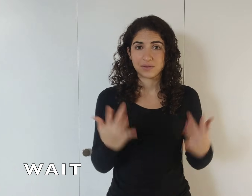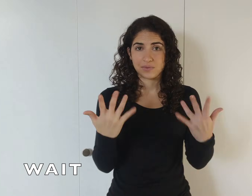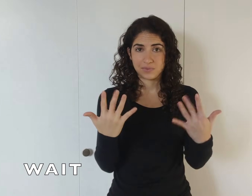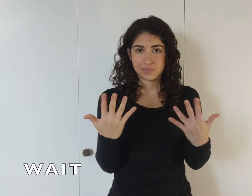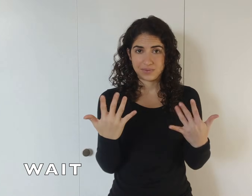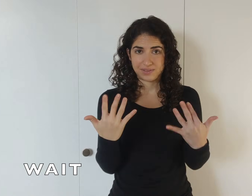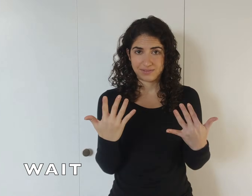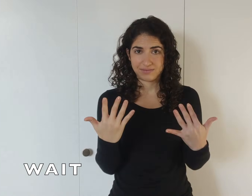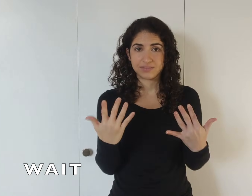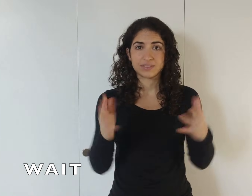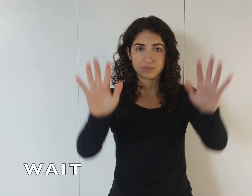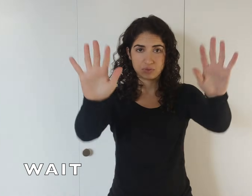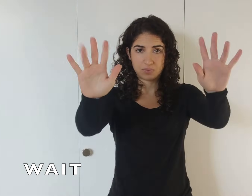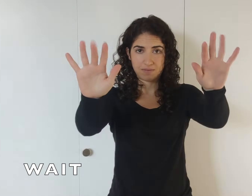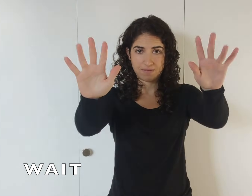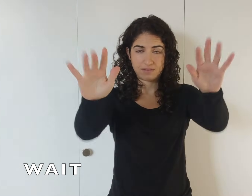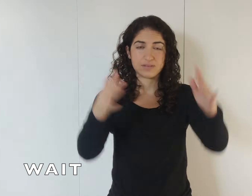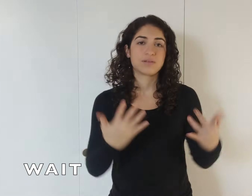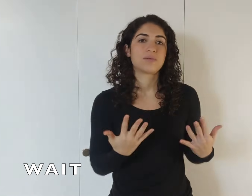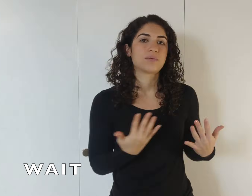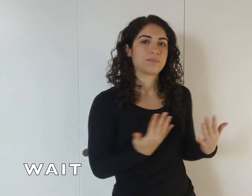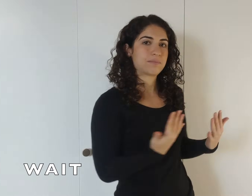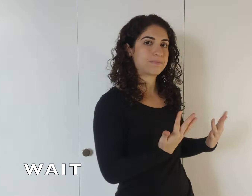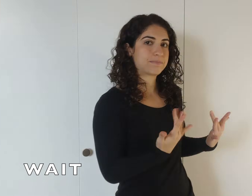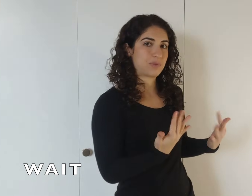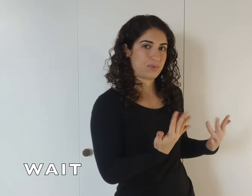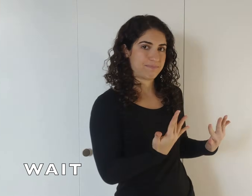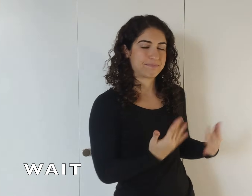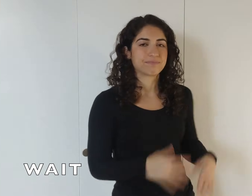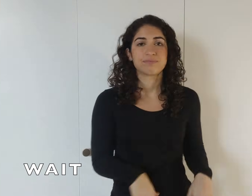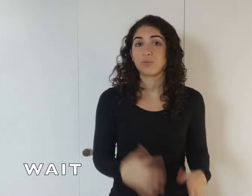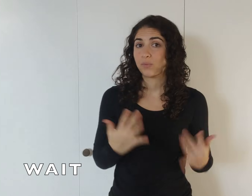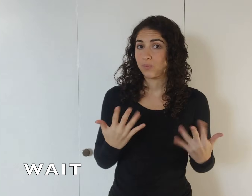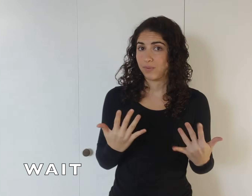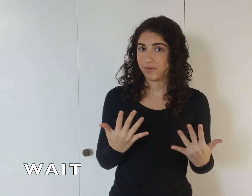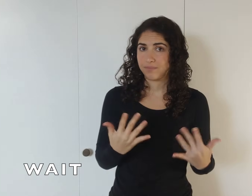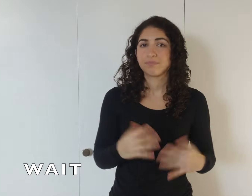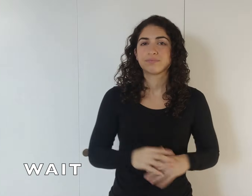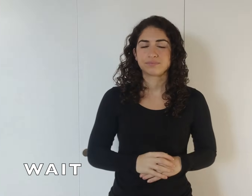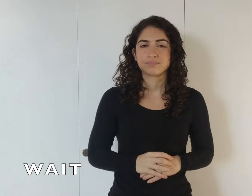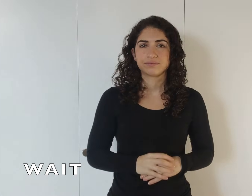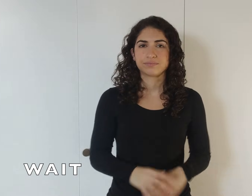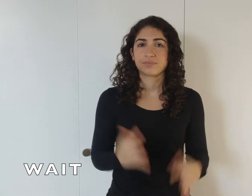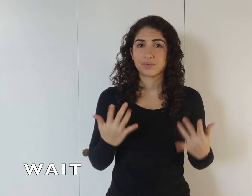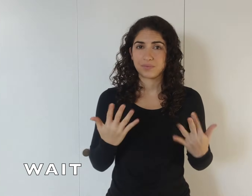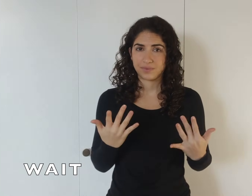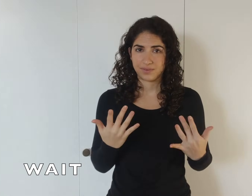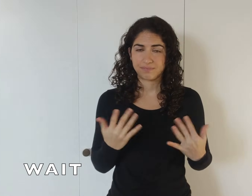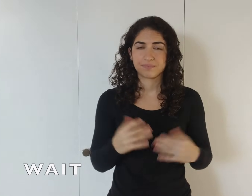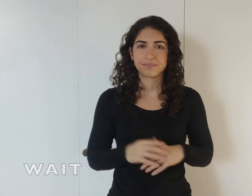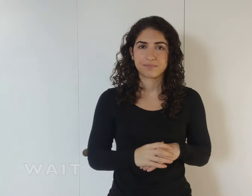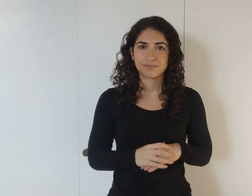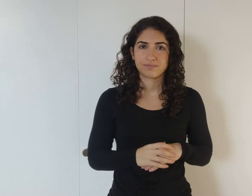The fingers wiggle: WAIT. WAIT.